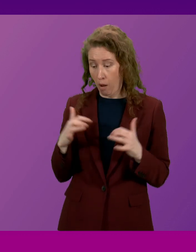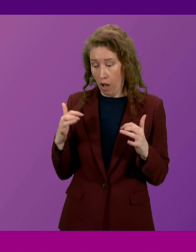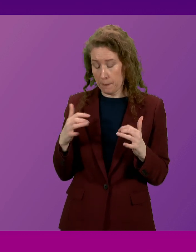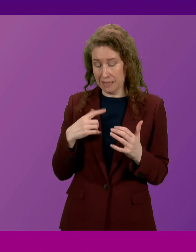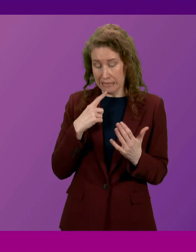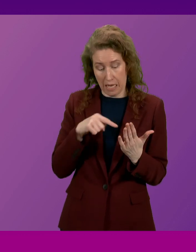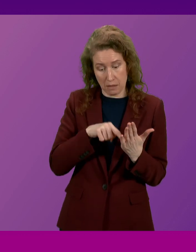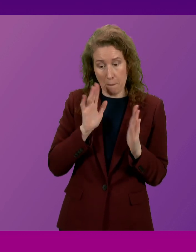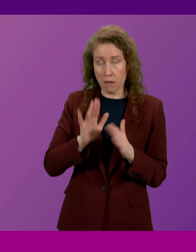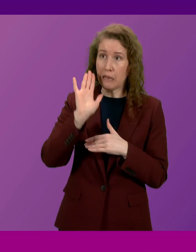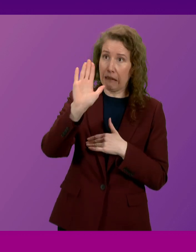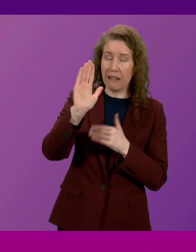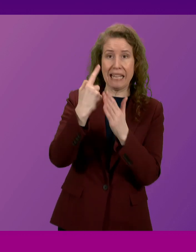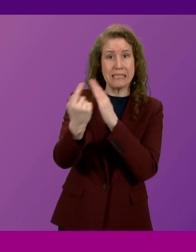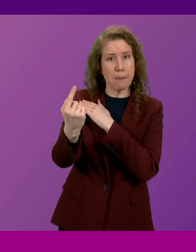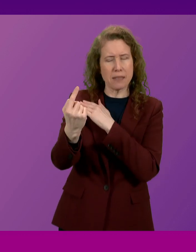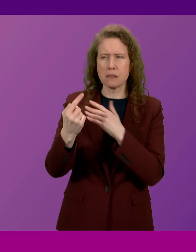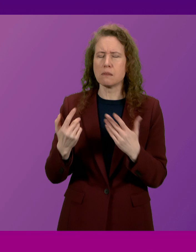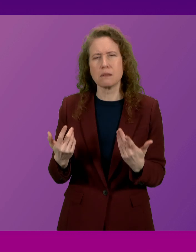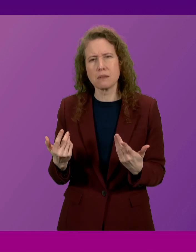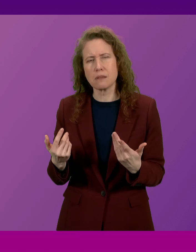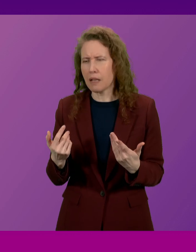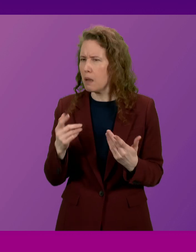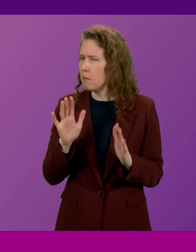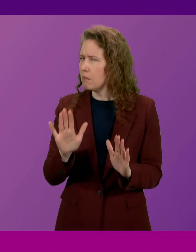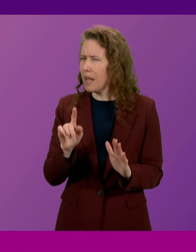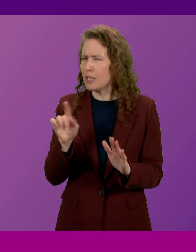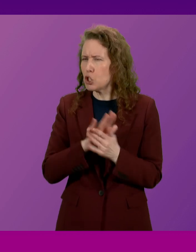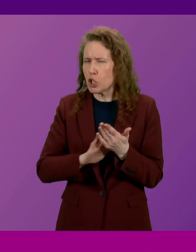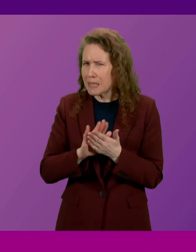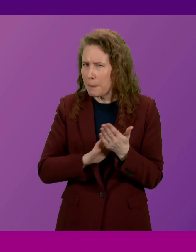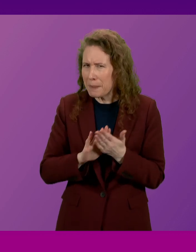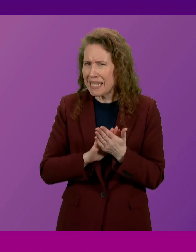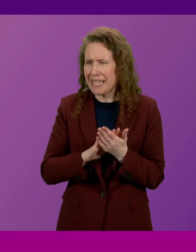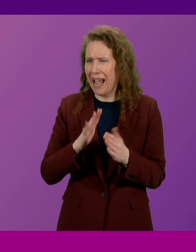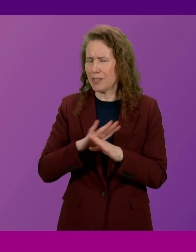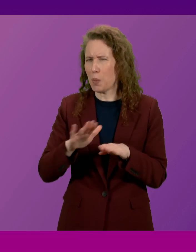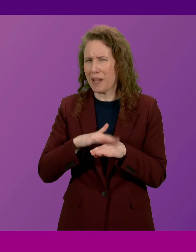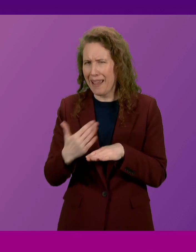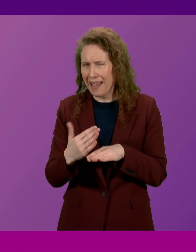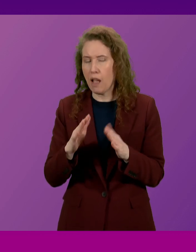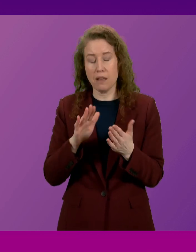to be the case. None of that should be interpreted as saying anything other than that this issue is